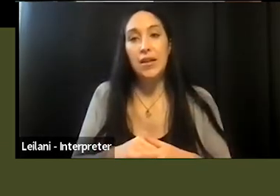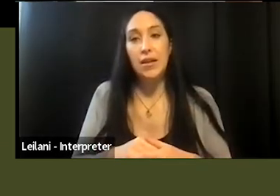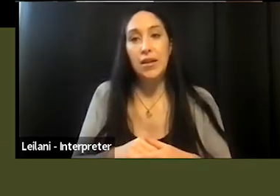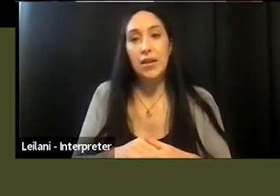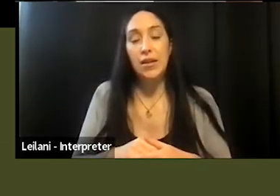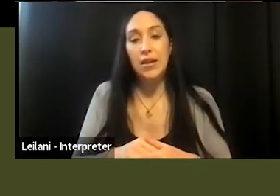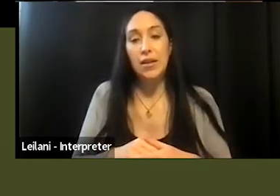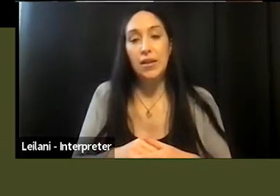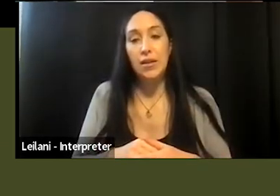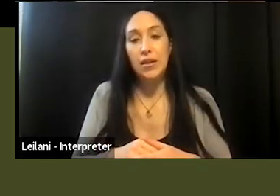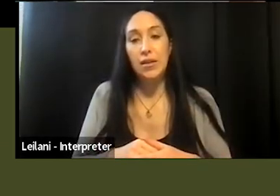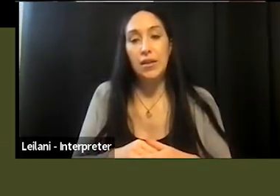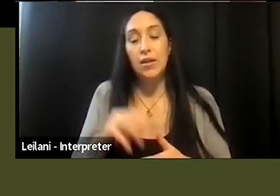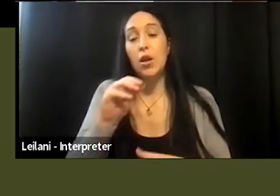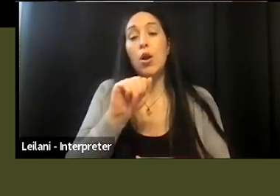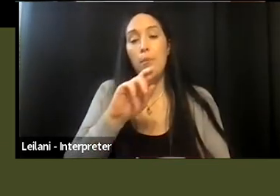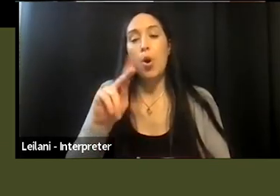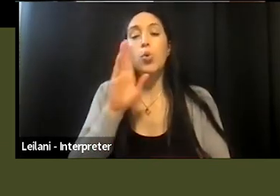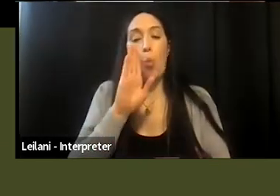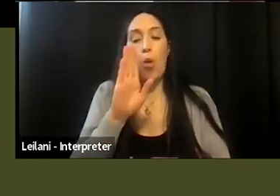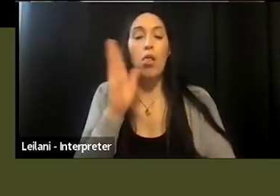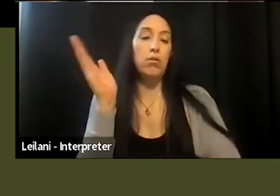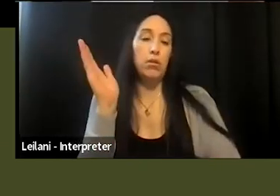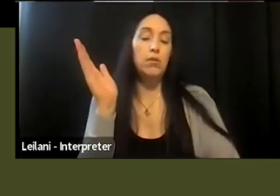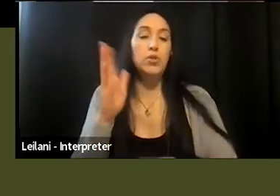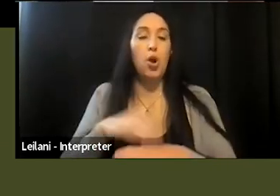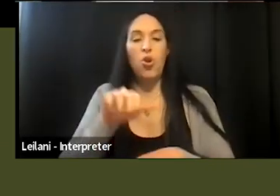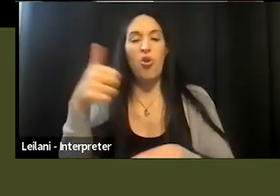on one of the other trainings. And so everybody's getting incorporated